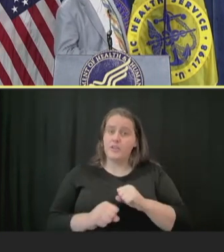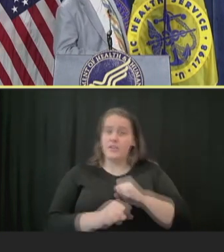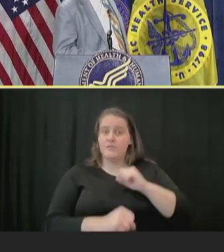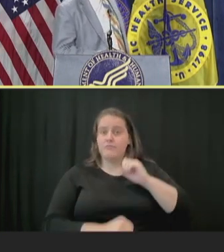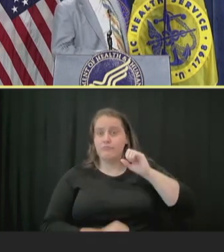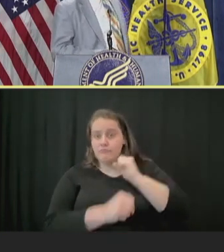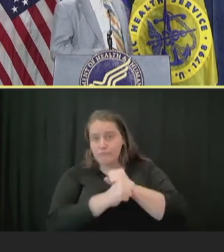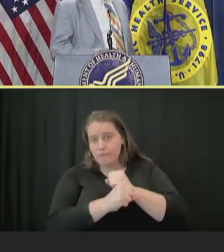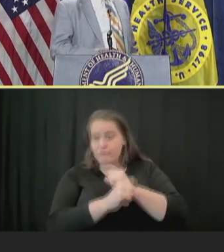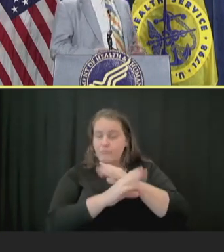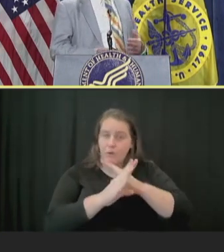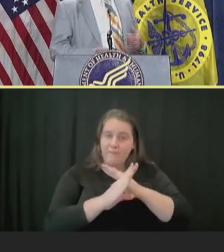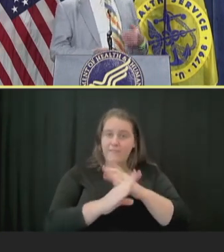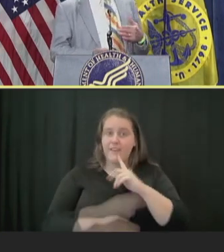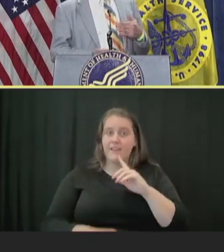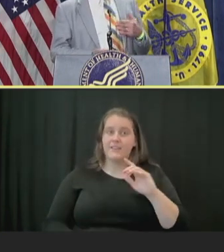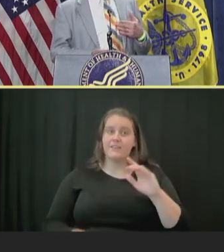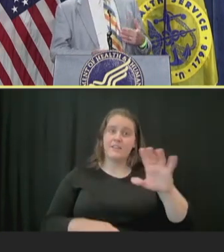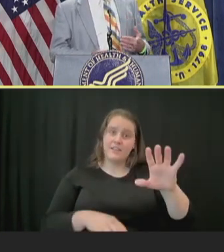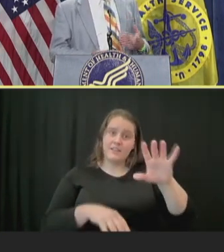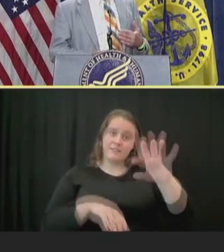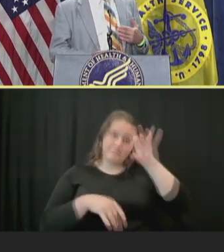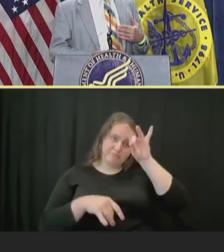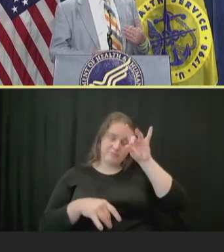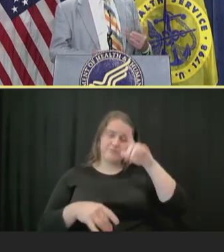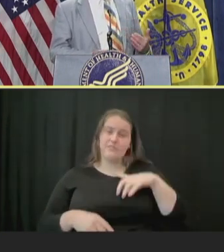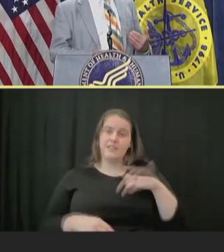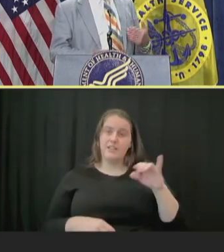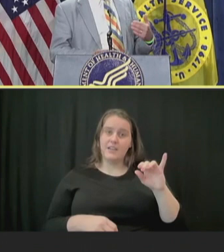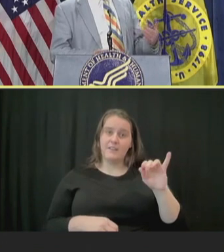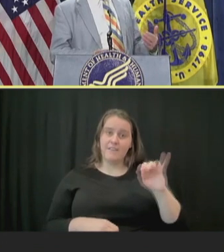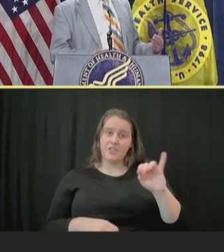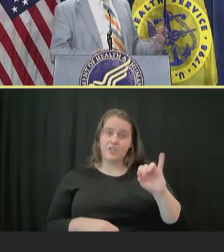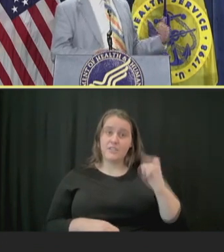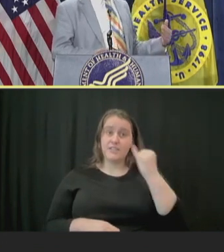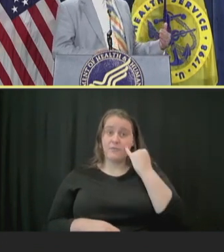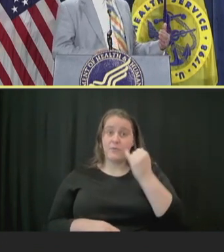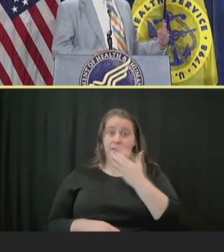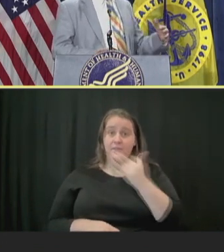if we have better antigens that are expressed by the latent organisms, we could have better